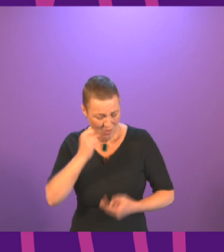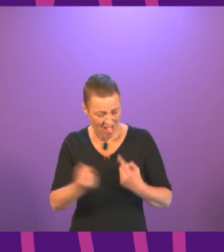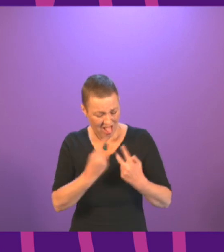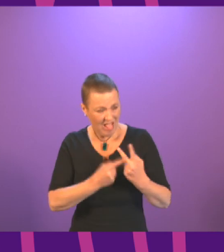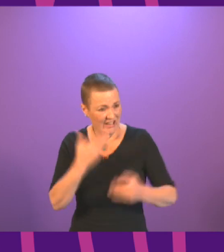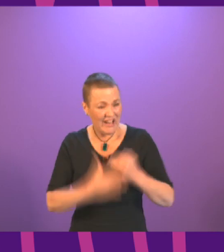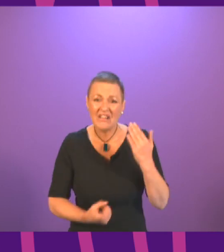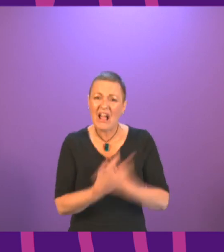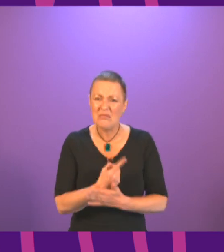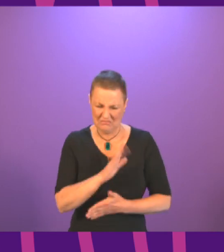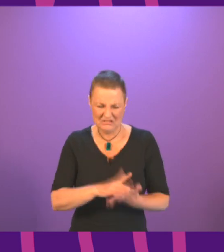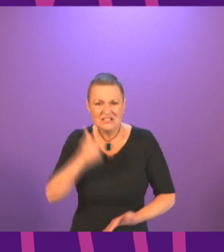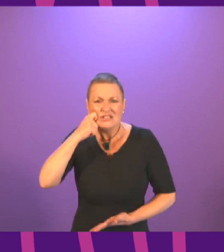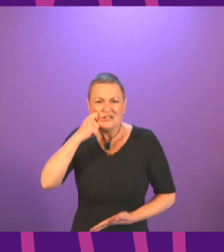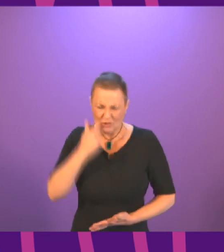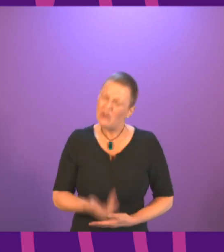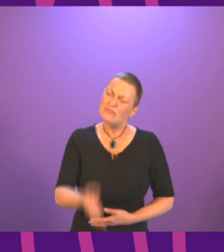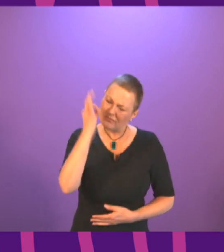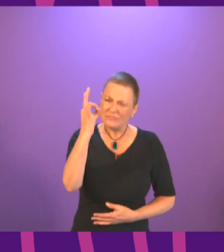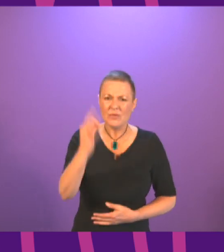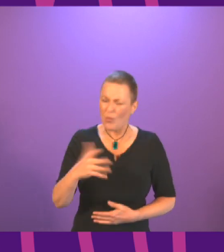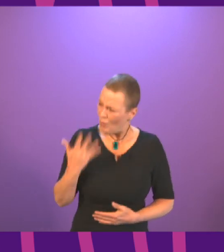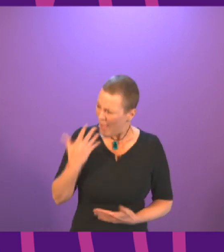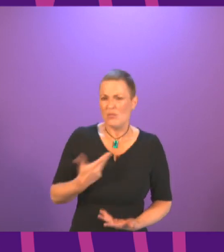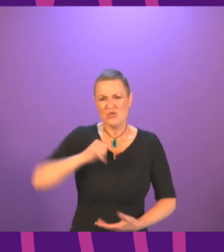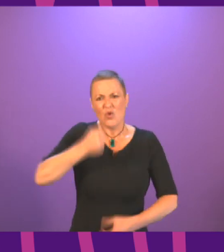an insult. When will the Government deliver fair pay for our healthcare workers?